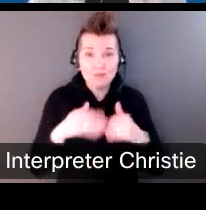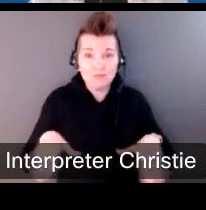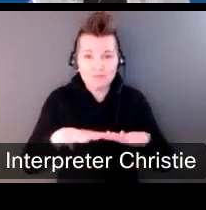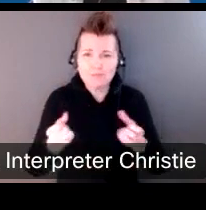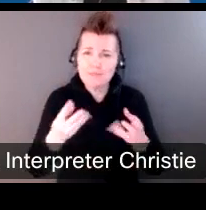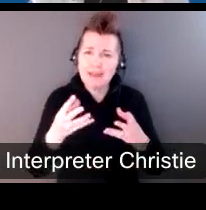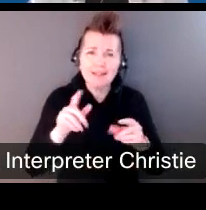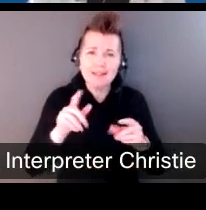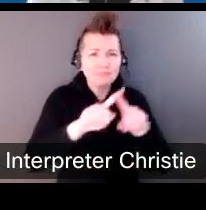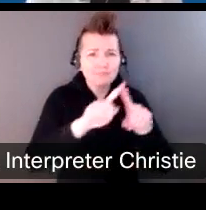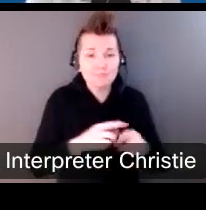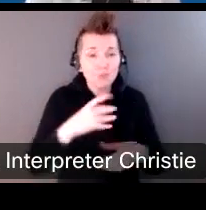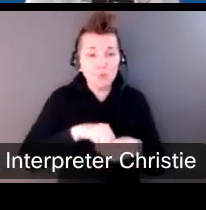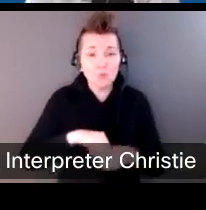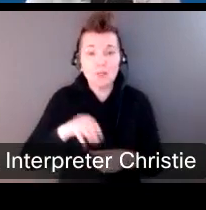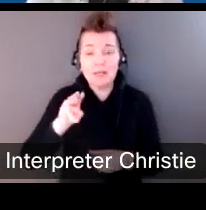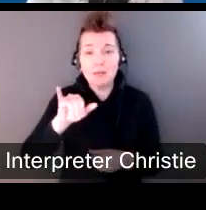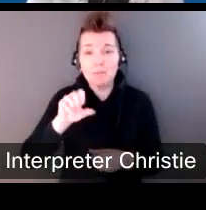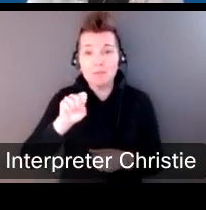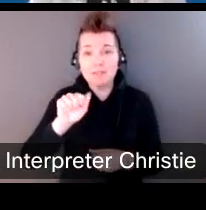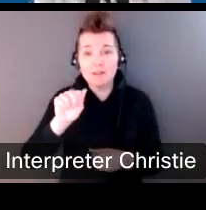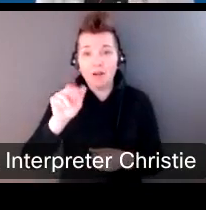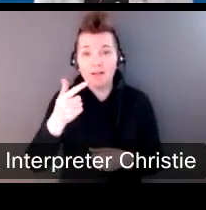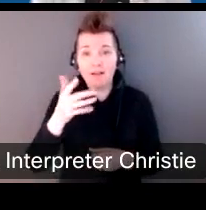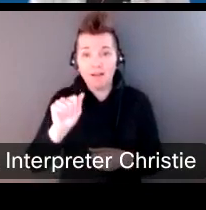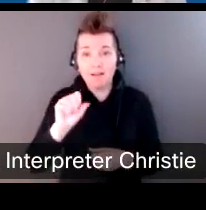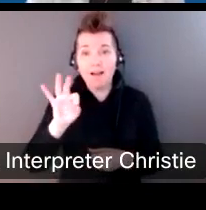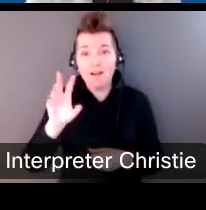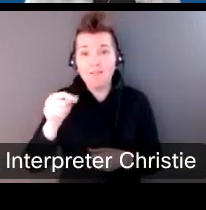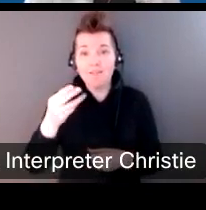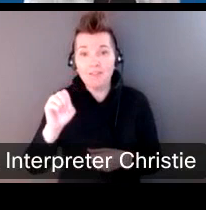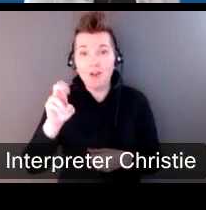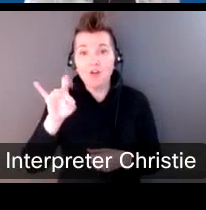including the Mississaugas of the Credit, the Anishnabeg,